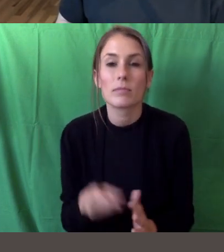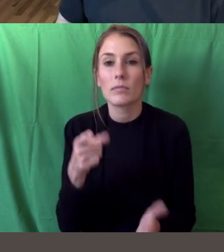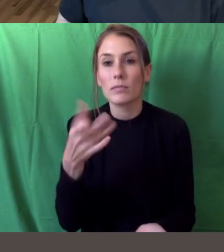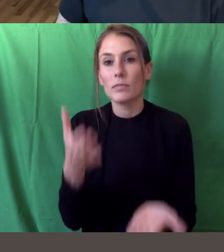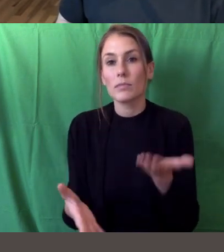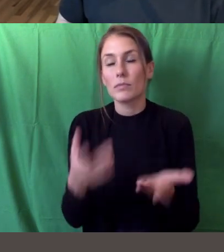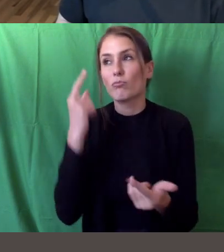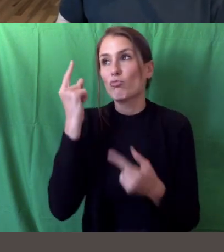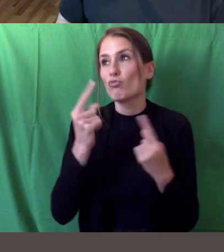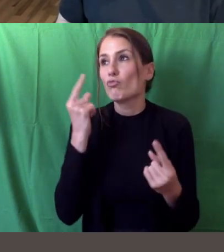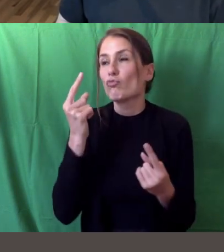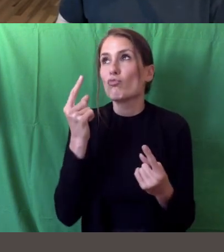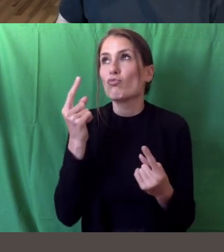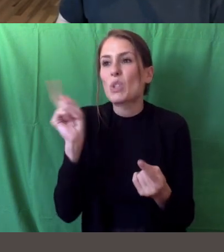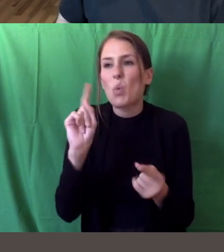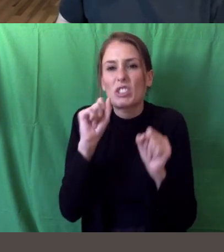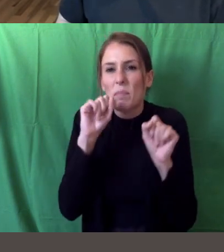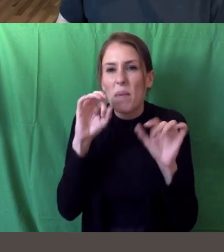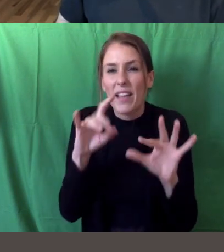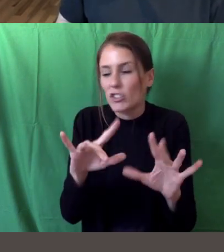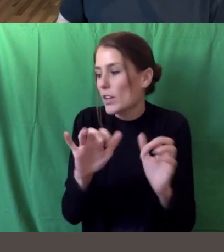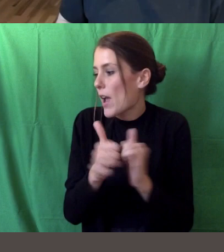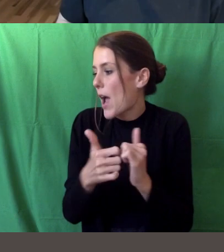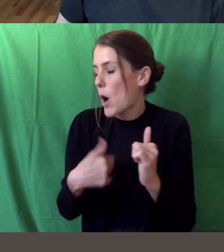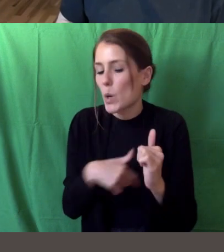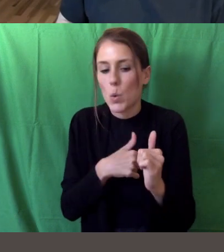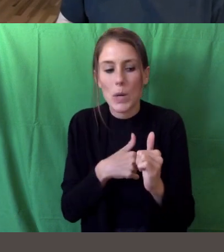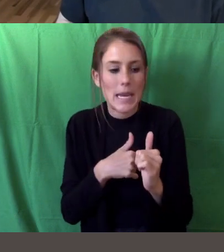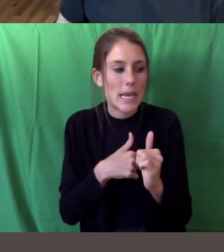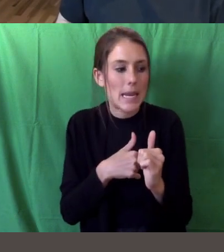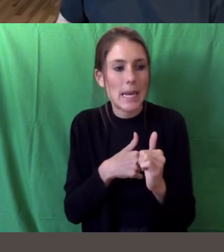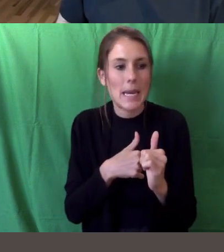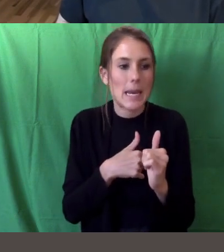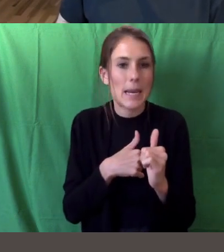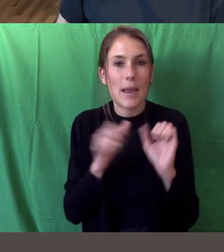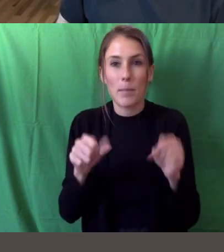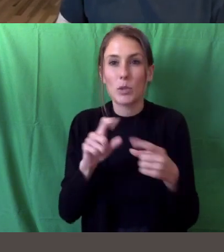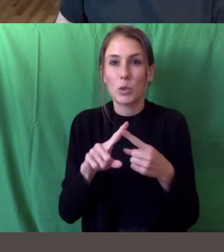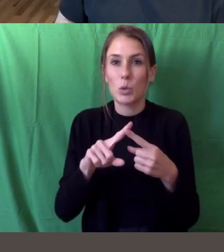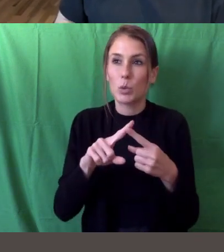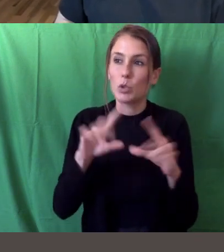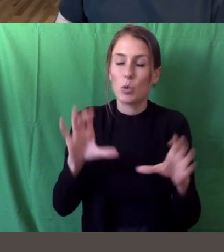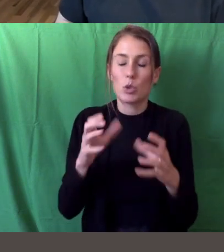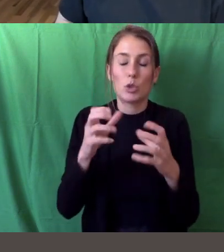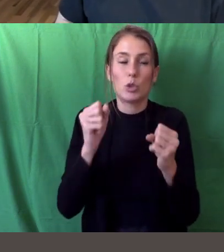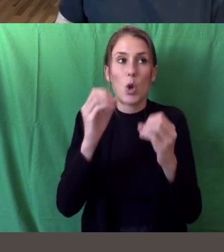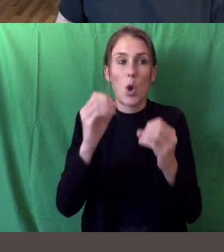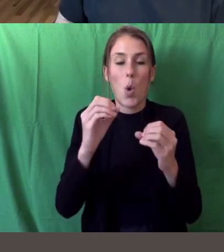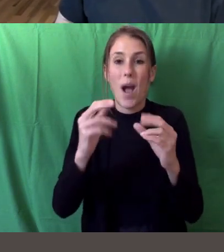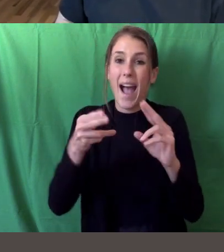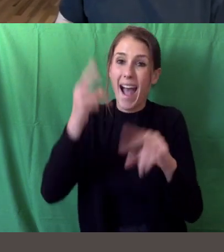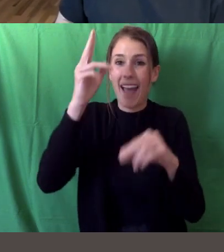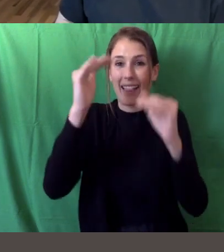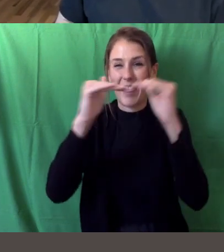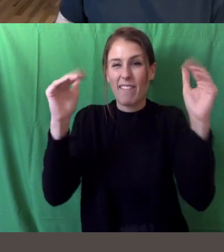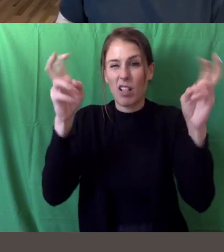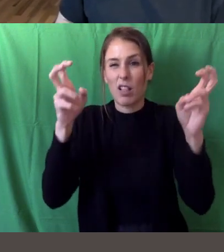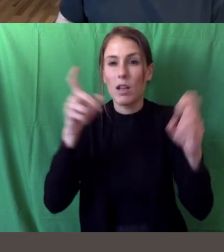And so you might be wondering, where's the magic here? Like how do we get away with being so high-level? And so our approach is rather declarative